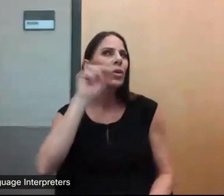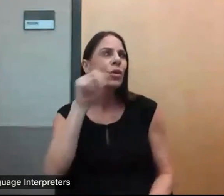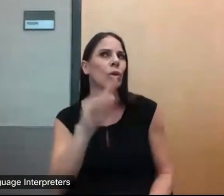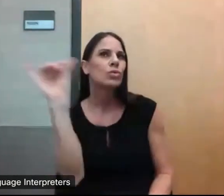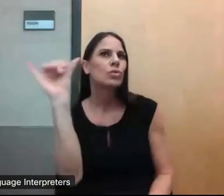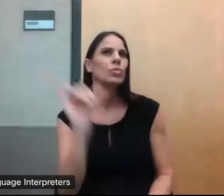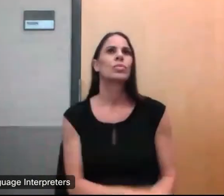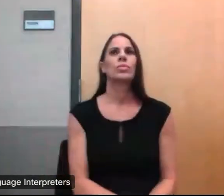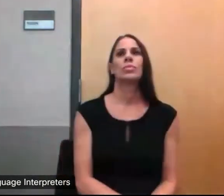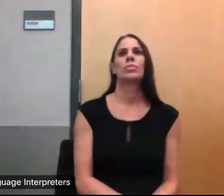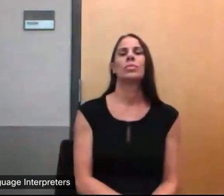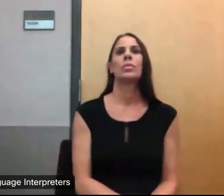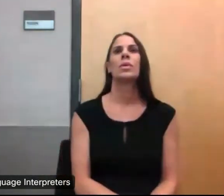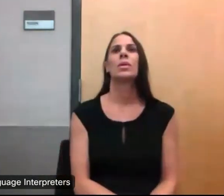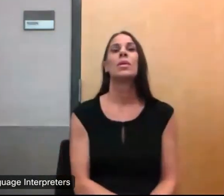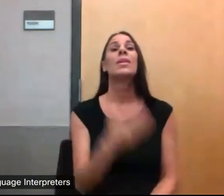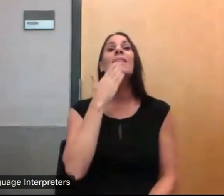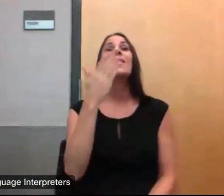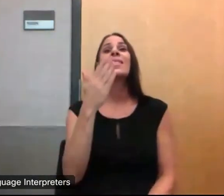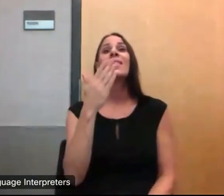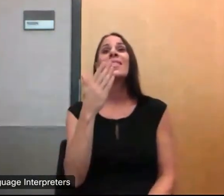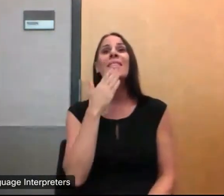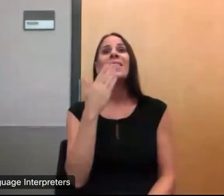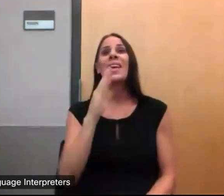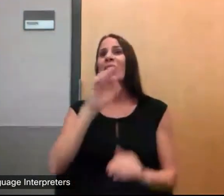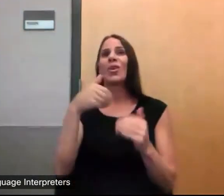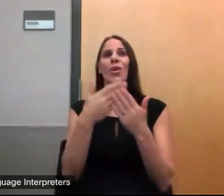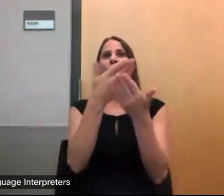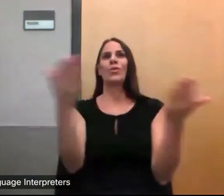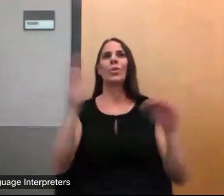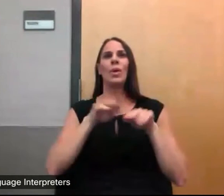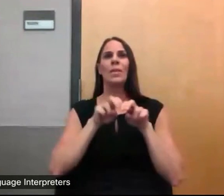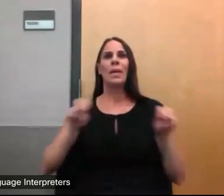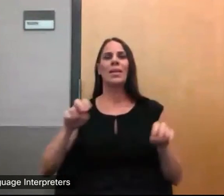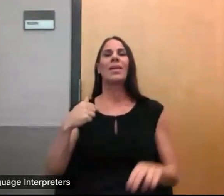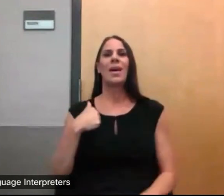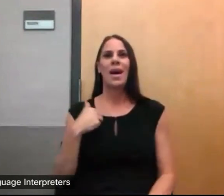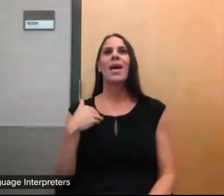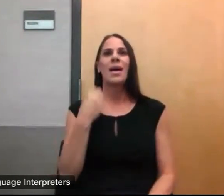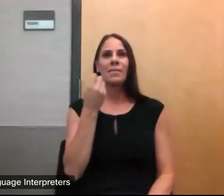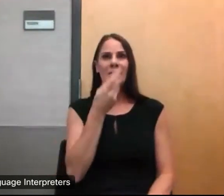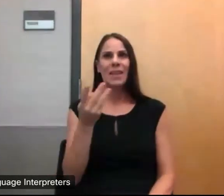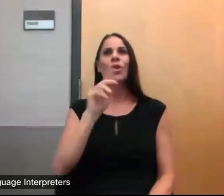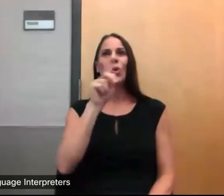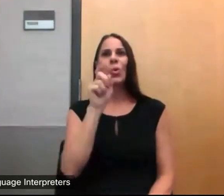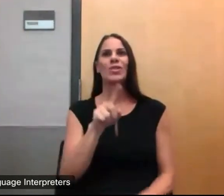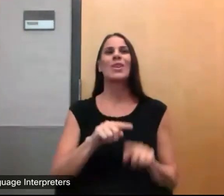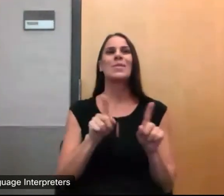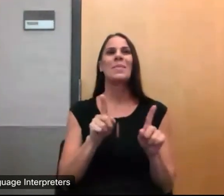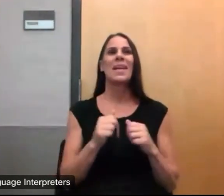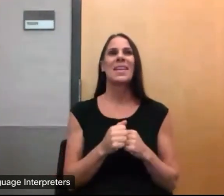Thank you all of you for the panel. I actually have several questions, but I'll ask 1 for